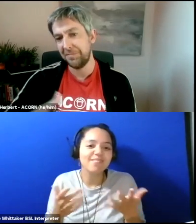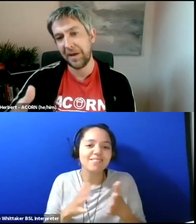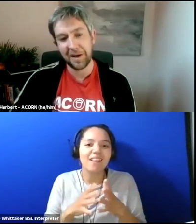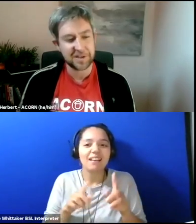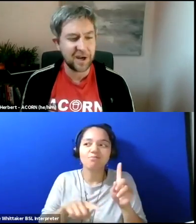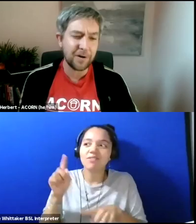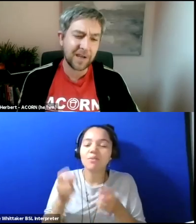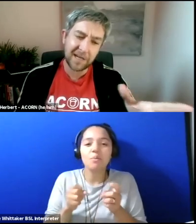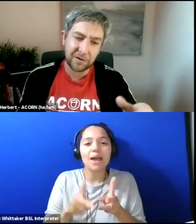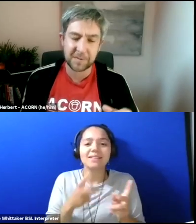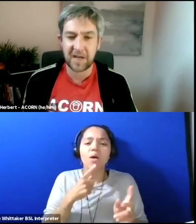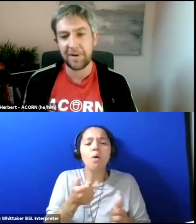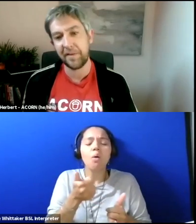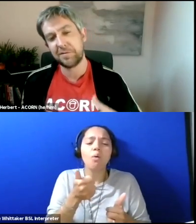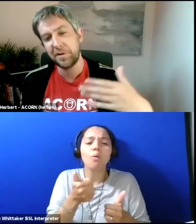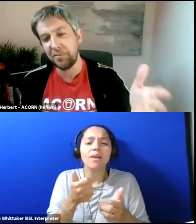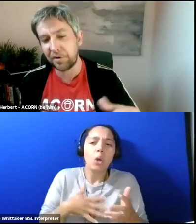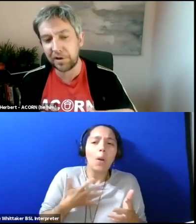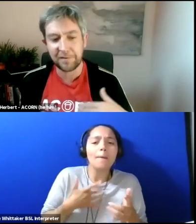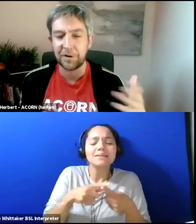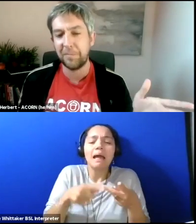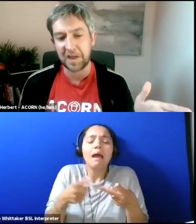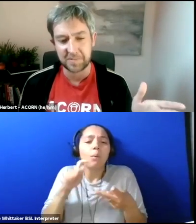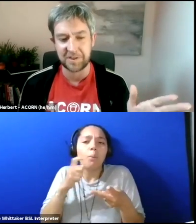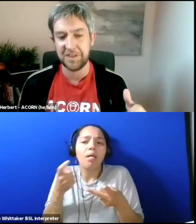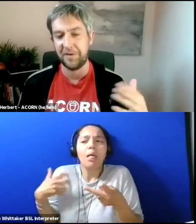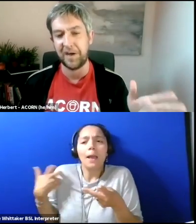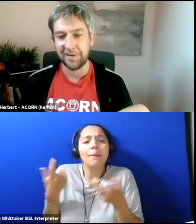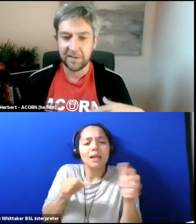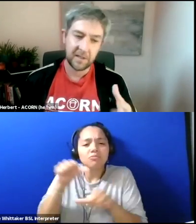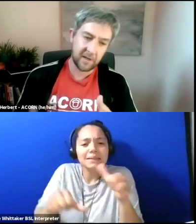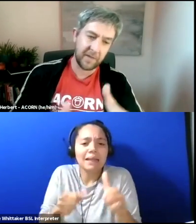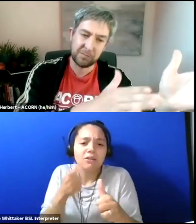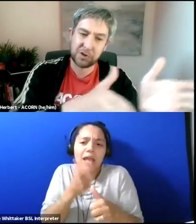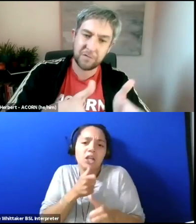They might just say "oh yeah, you're upset about this, well don't worry, we've got a complaints procedure for that."